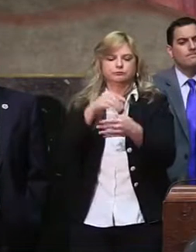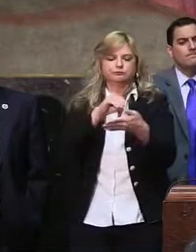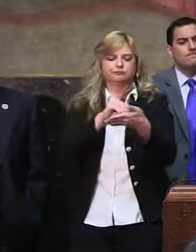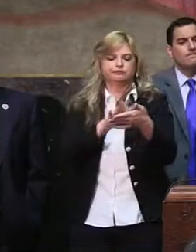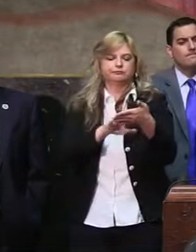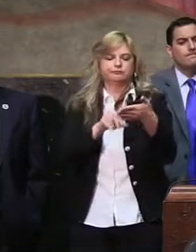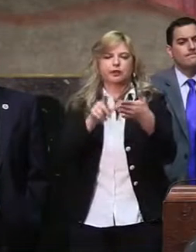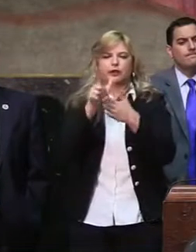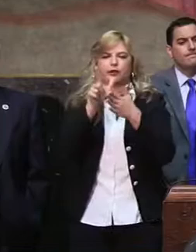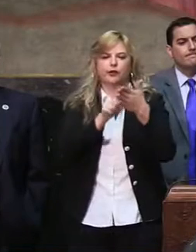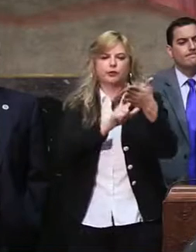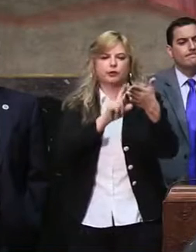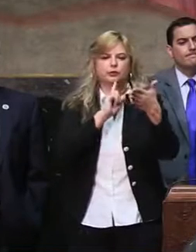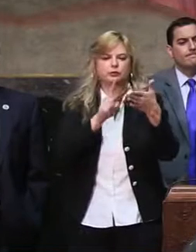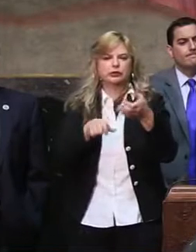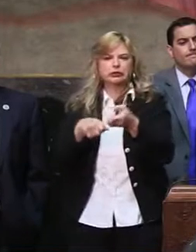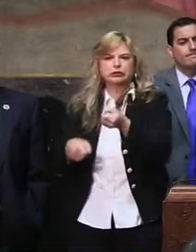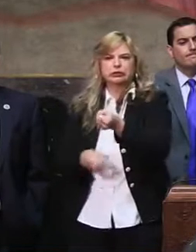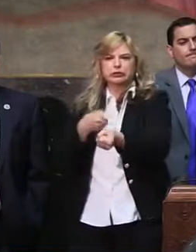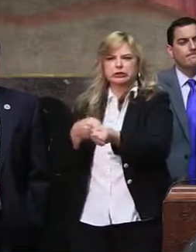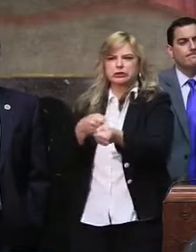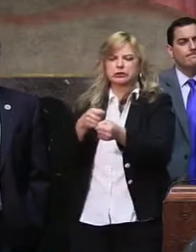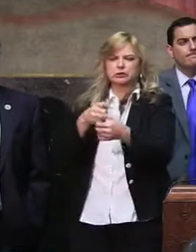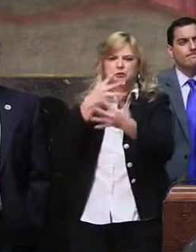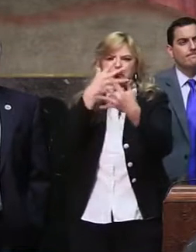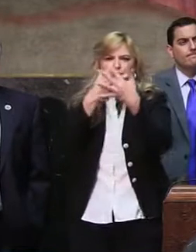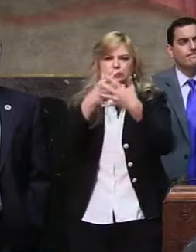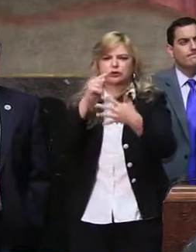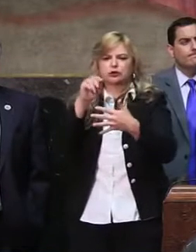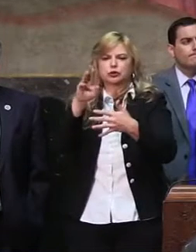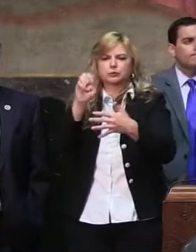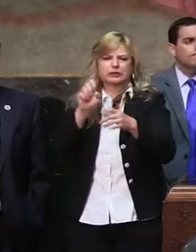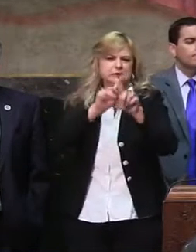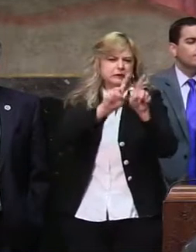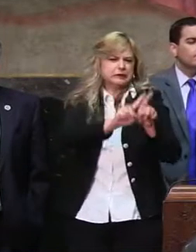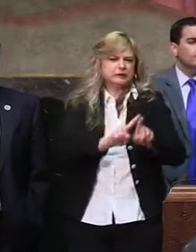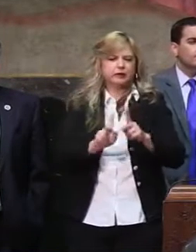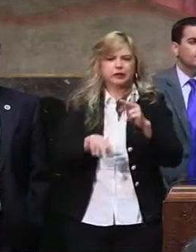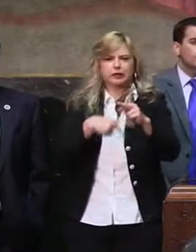ratcheting up prison terms for all sorts of offenses I know we can get more